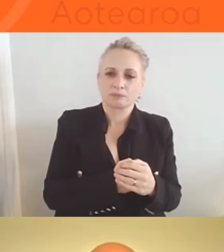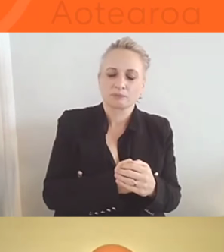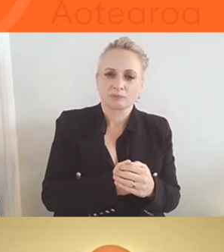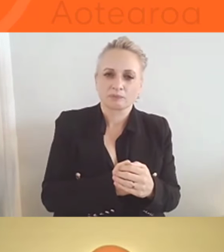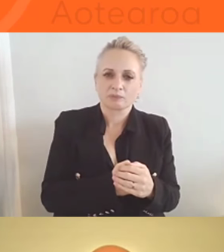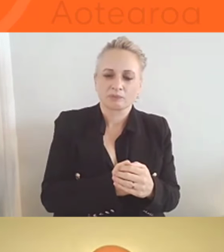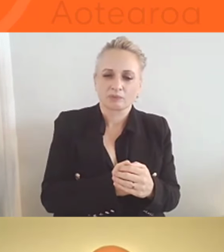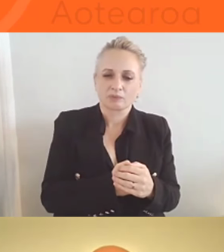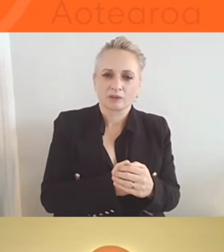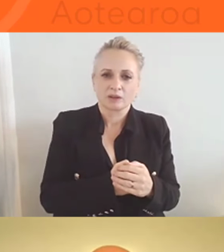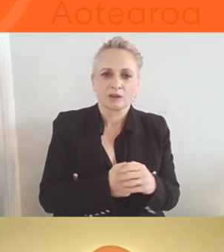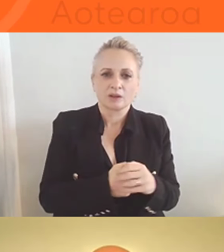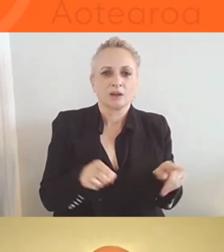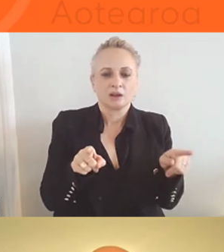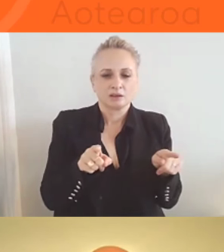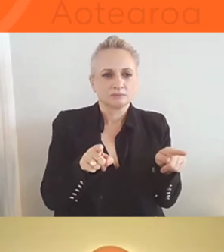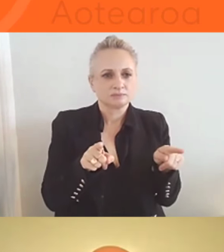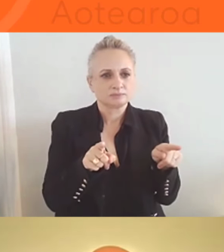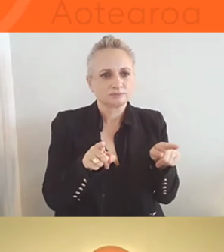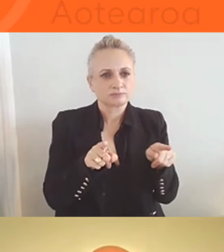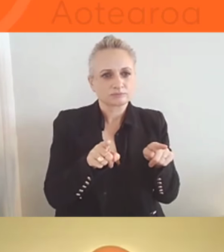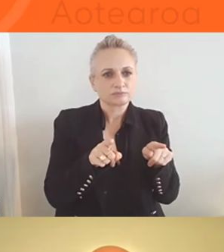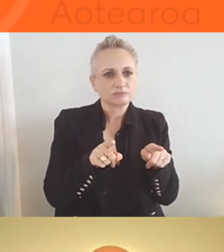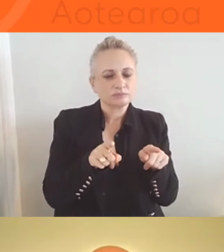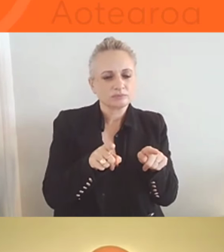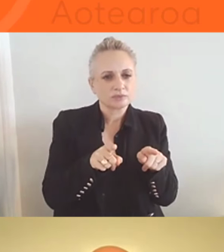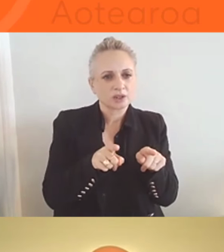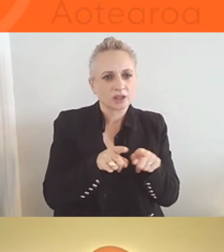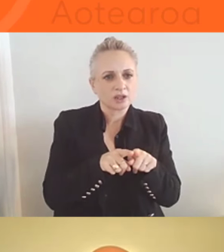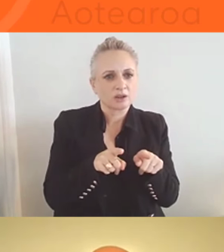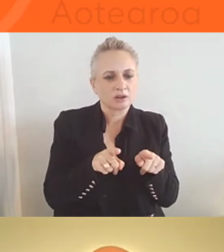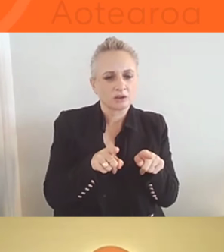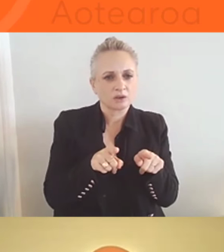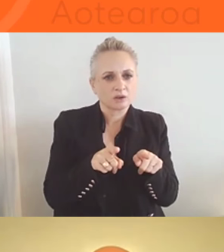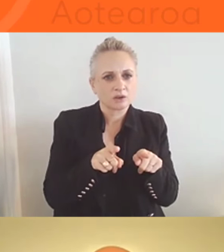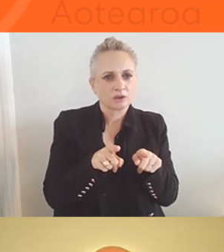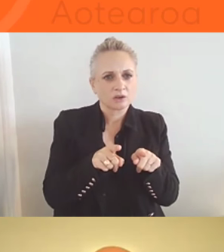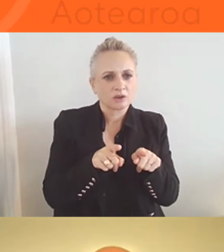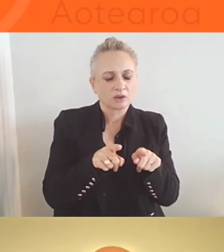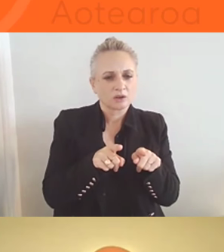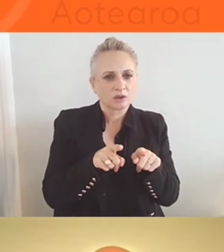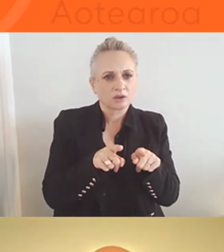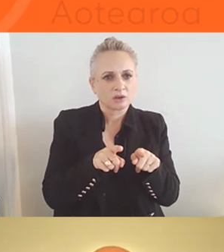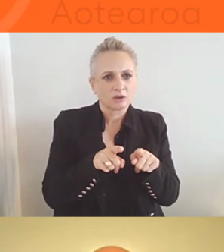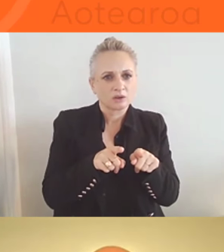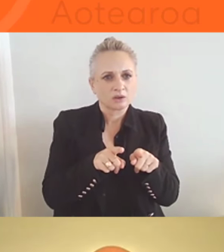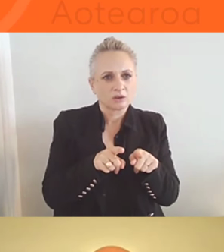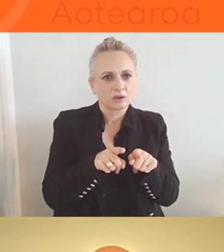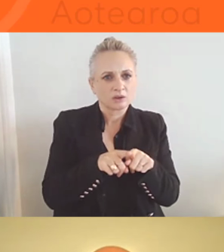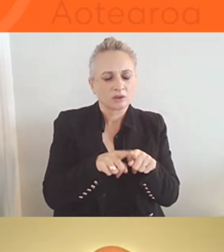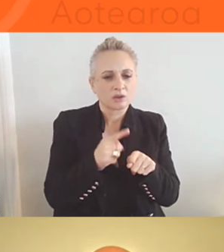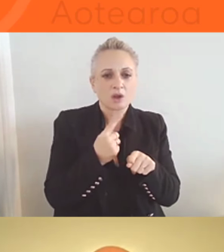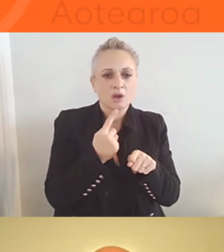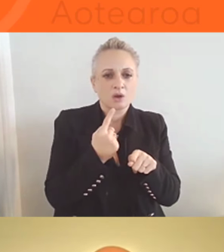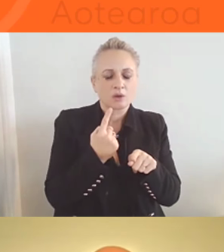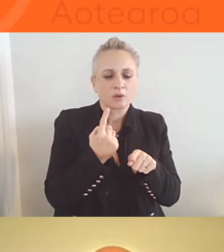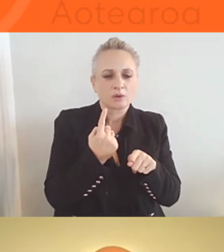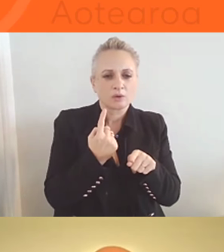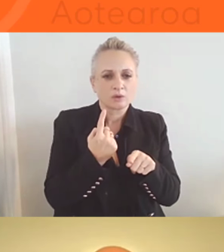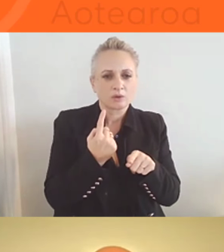to point out that one of the basic tenets that BRANZ, when we're talking